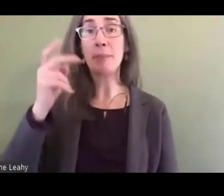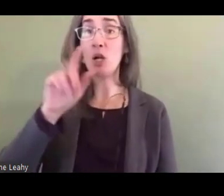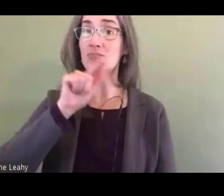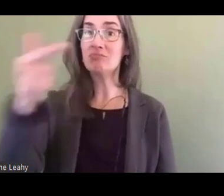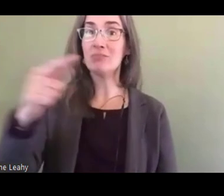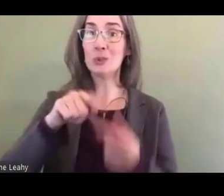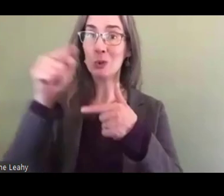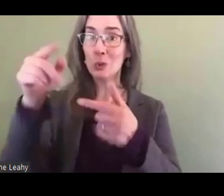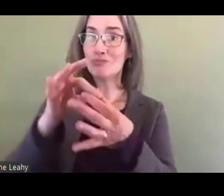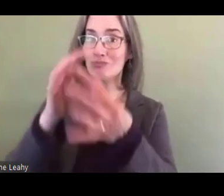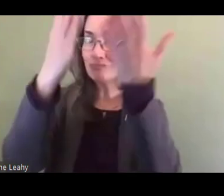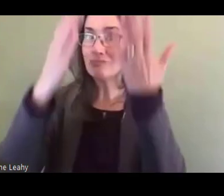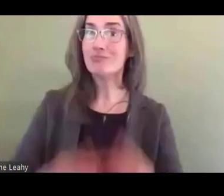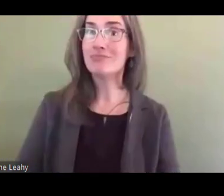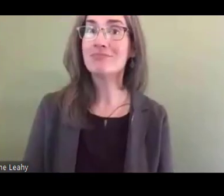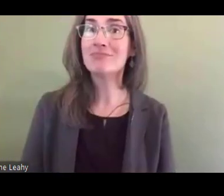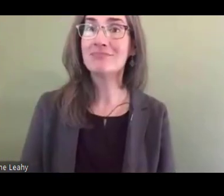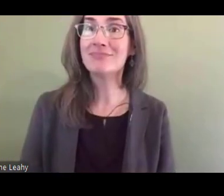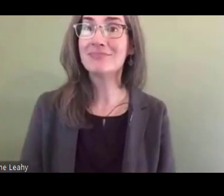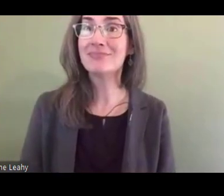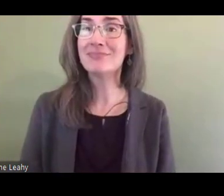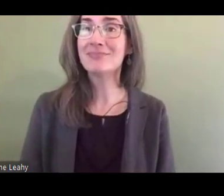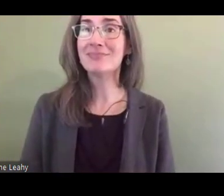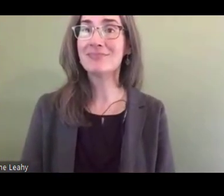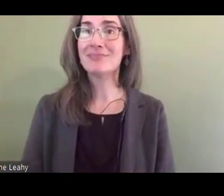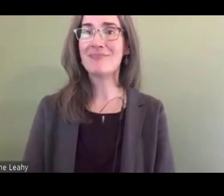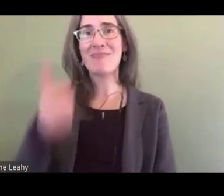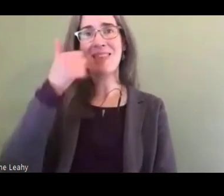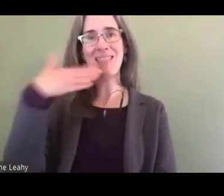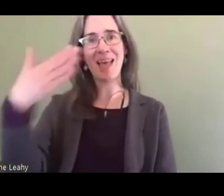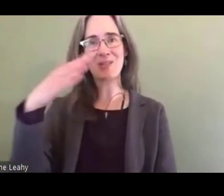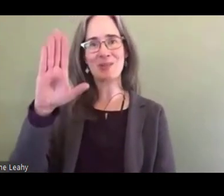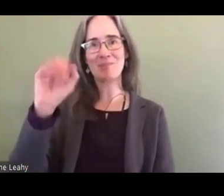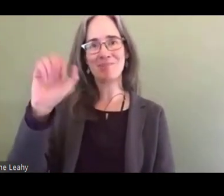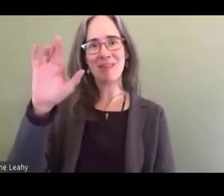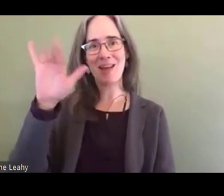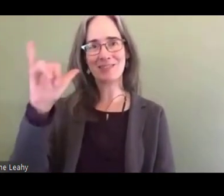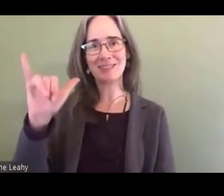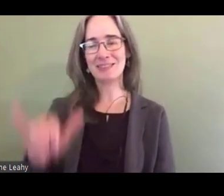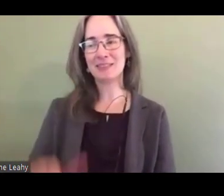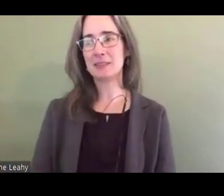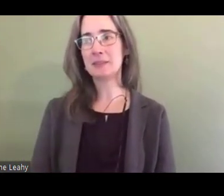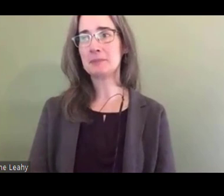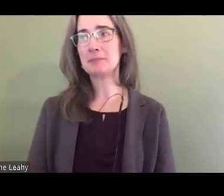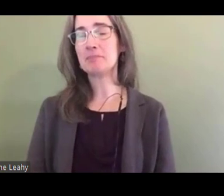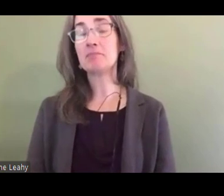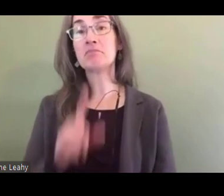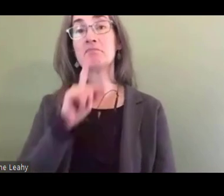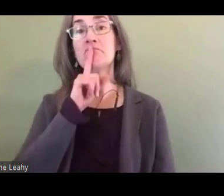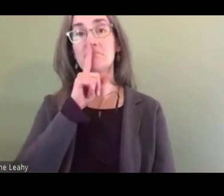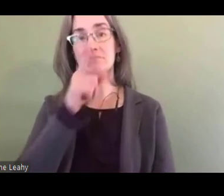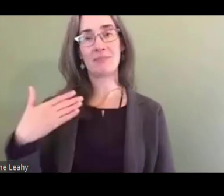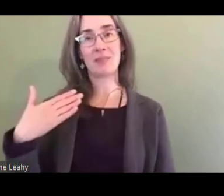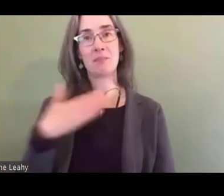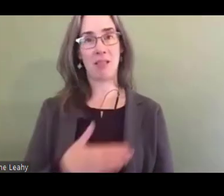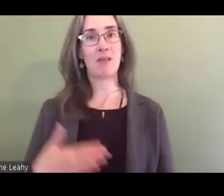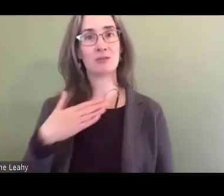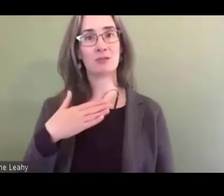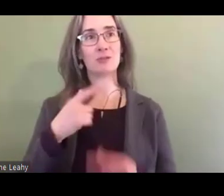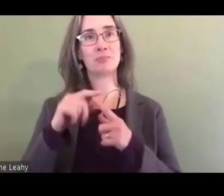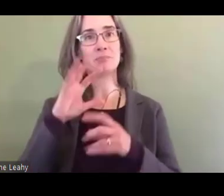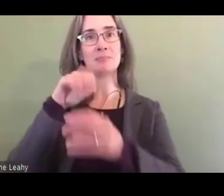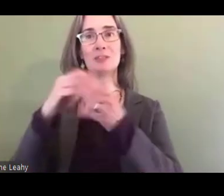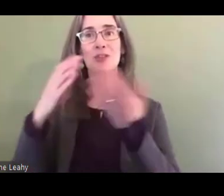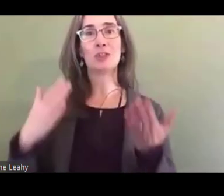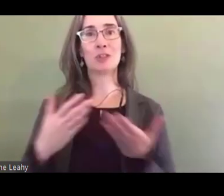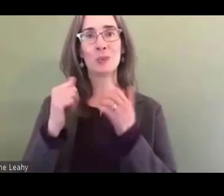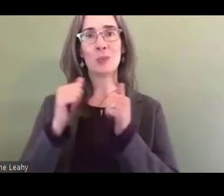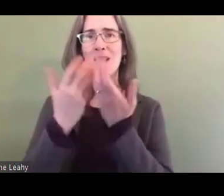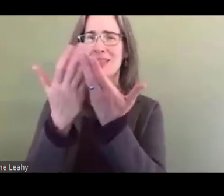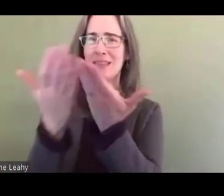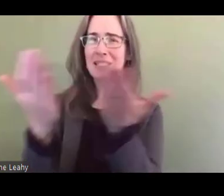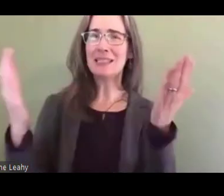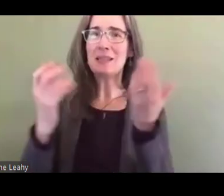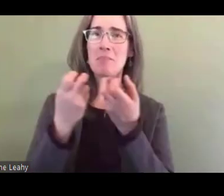Peter Blanck, BBI-Syracuse University: Thank you Barry. It really is a pleasure to be here with these panelists.